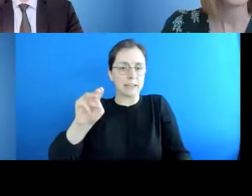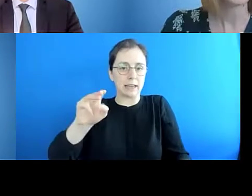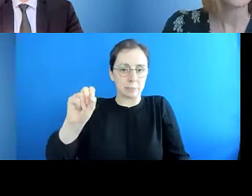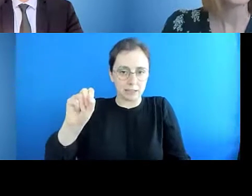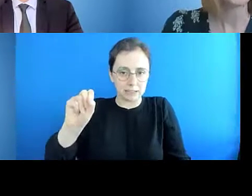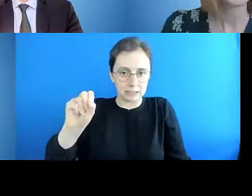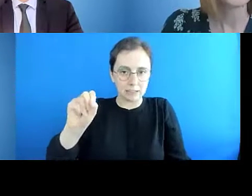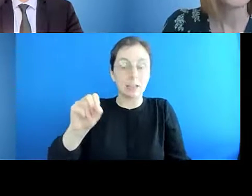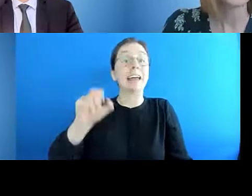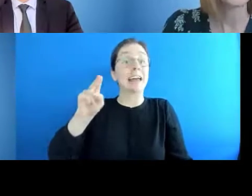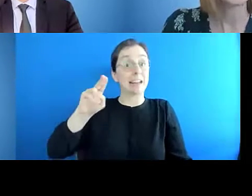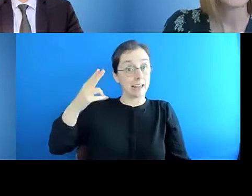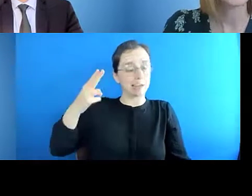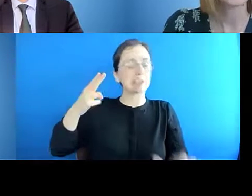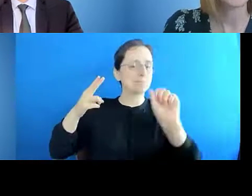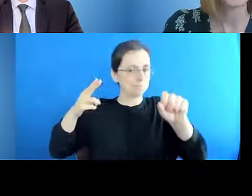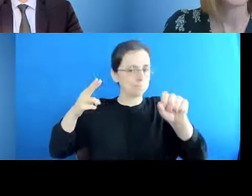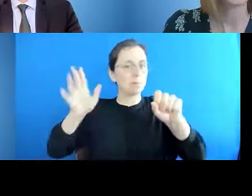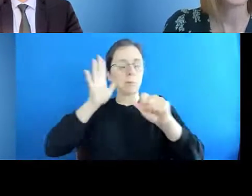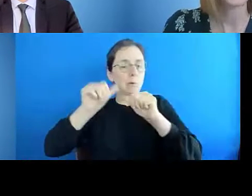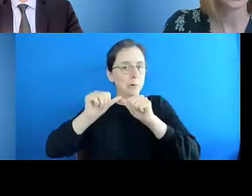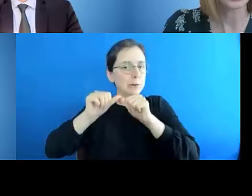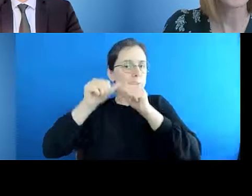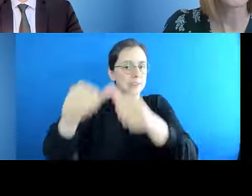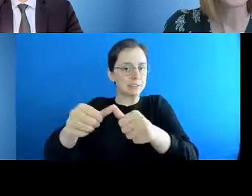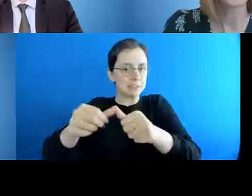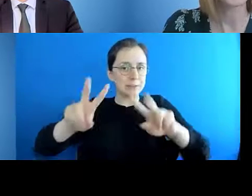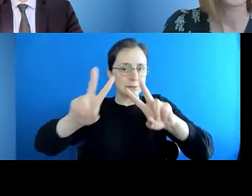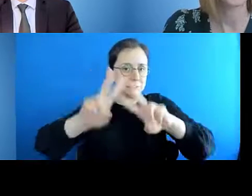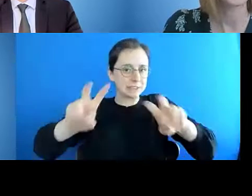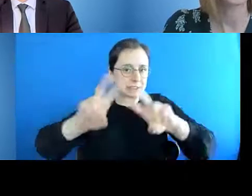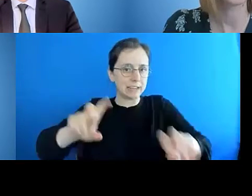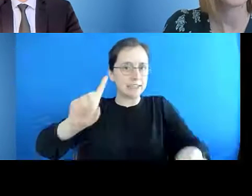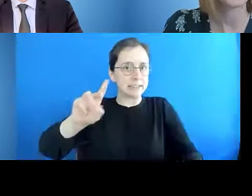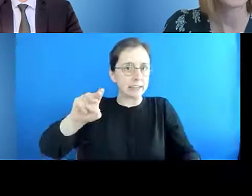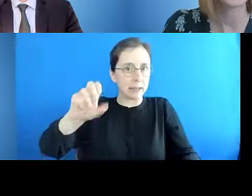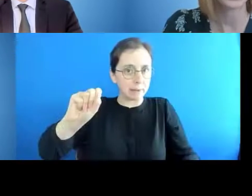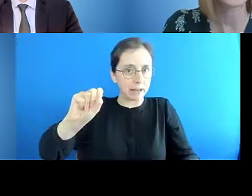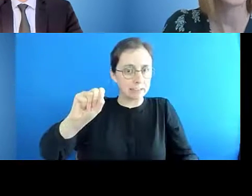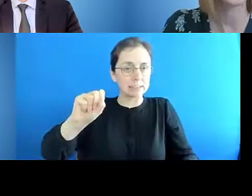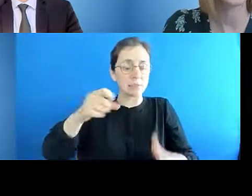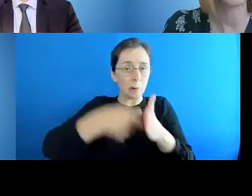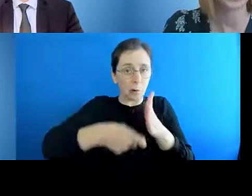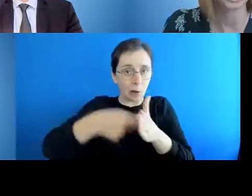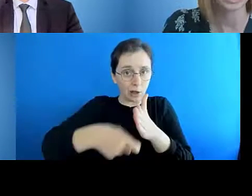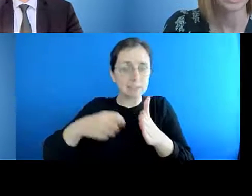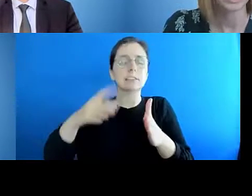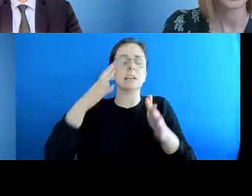NIH will continue to assess data management and sharing costs to determine appropriate resources as needed in the future.